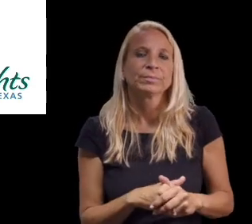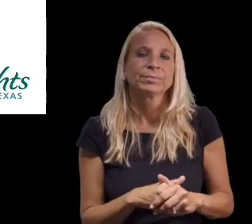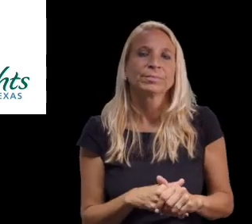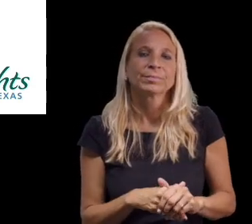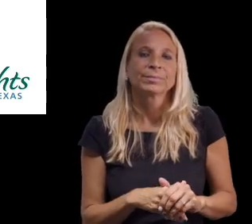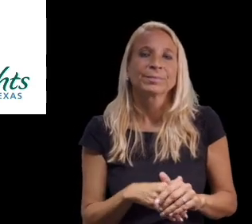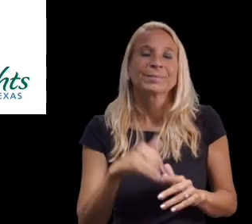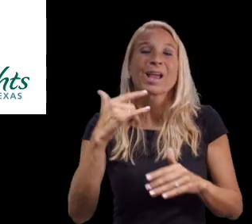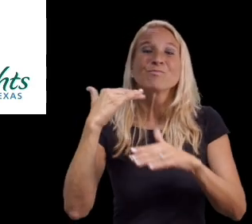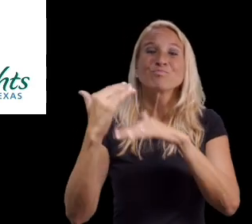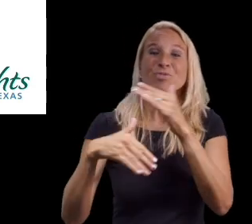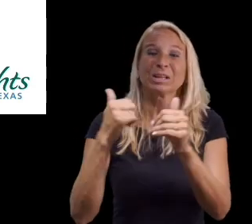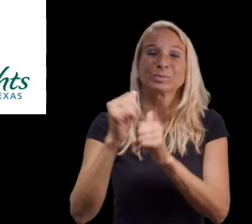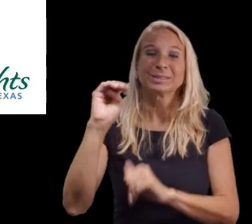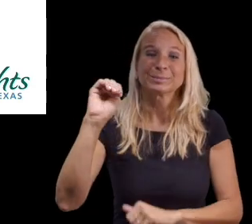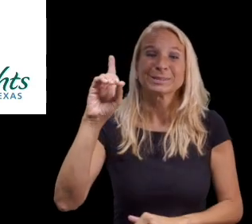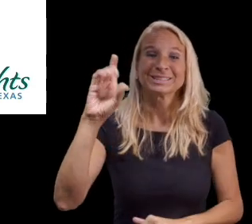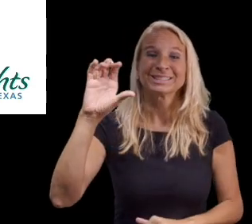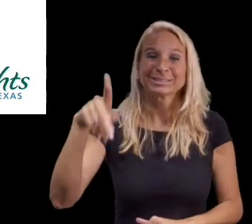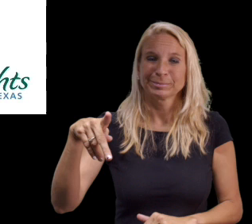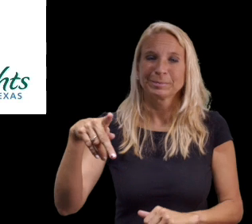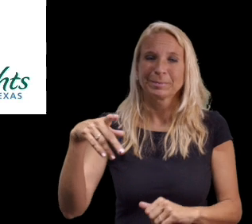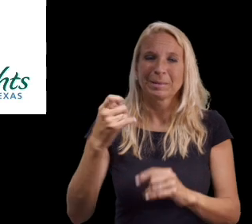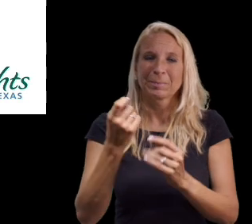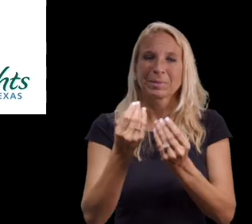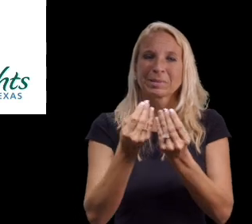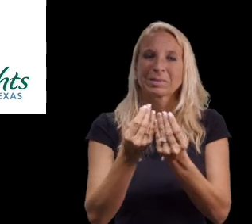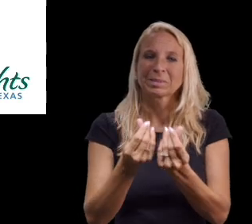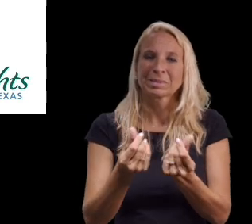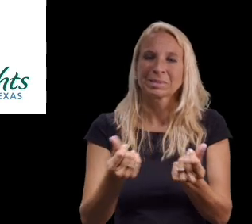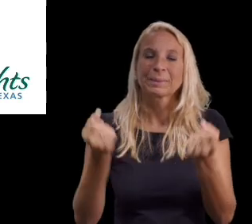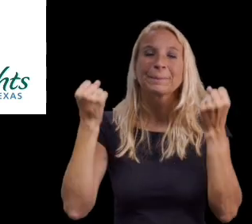There is an aging out process with the MDCP waiver,